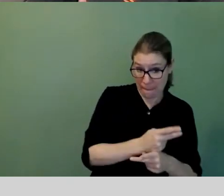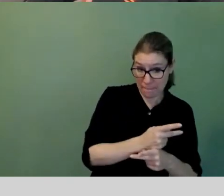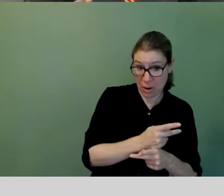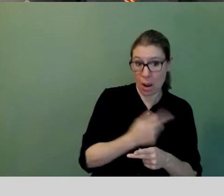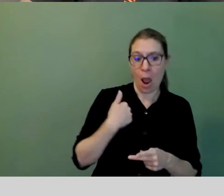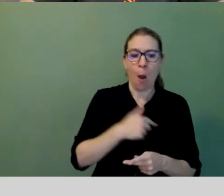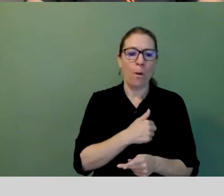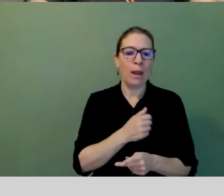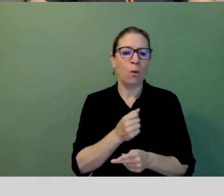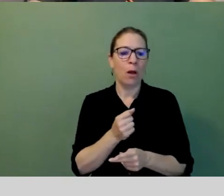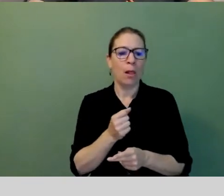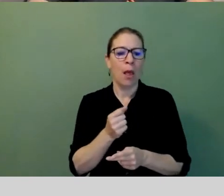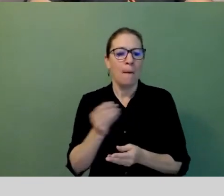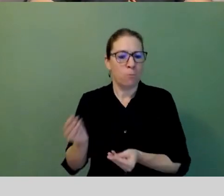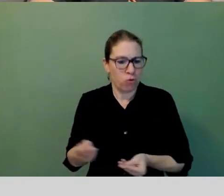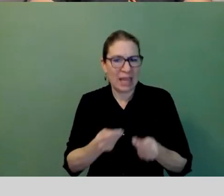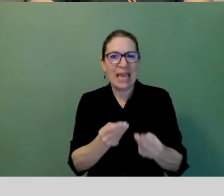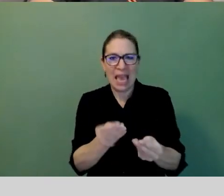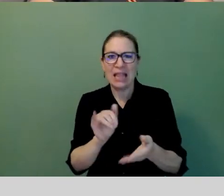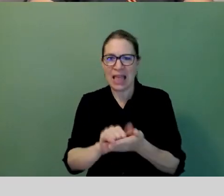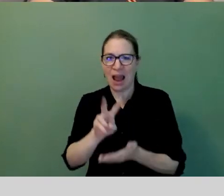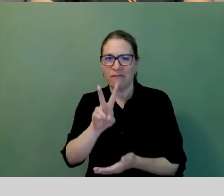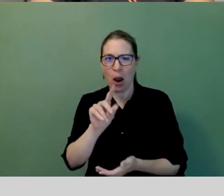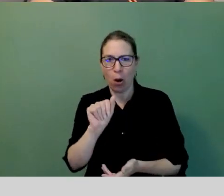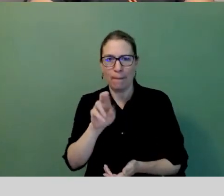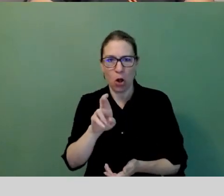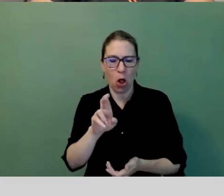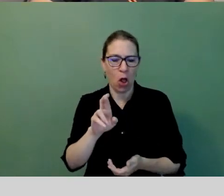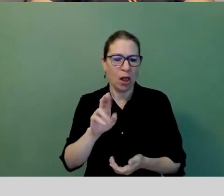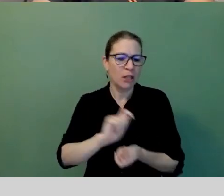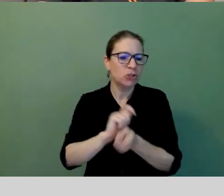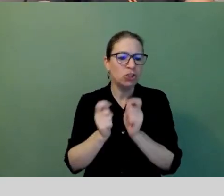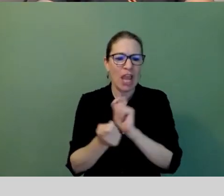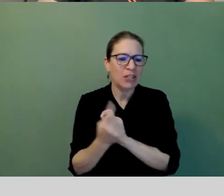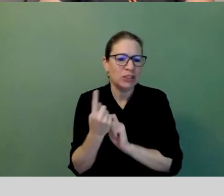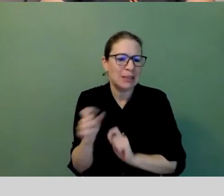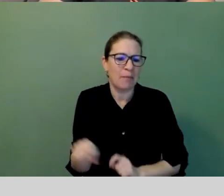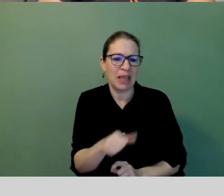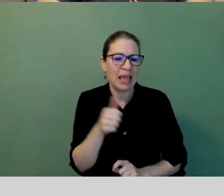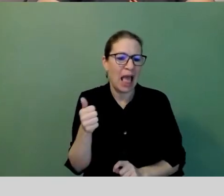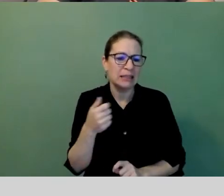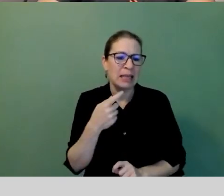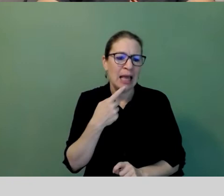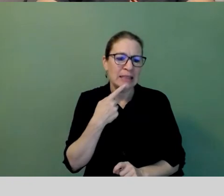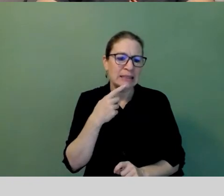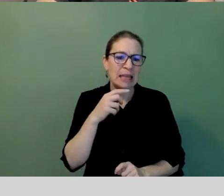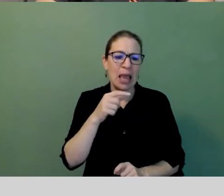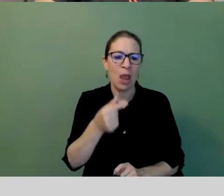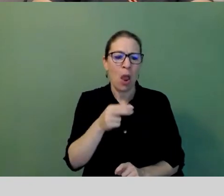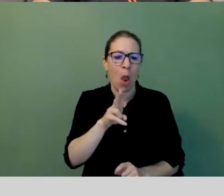we will rename this variable to something else. Let's say like to Guido.